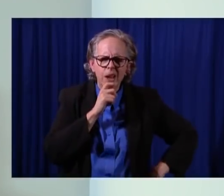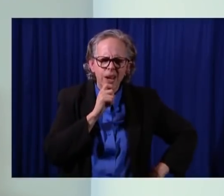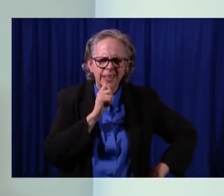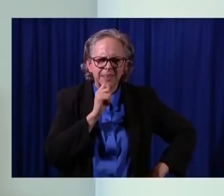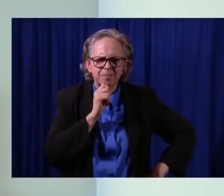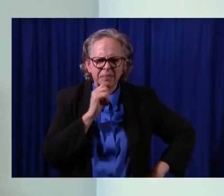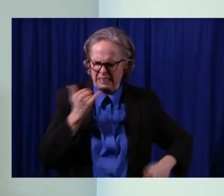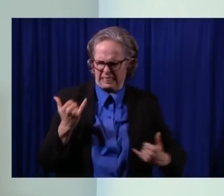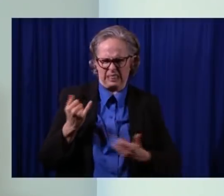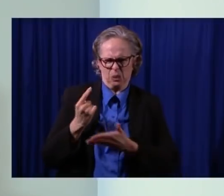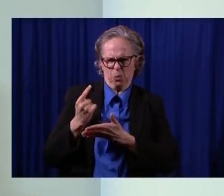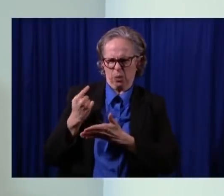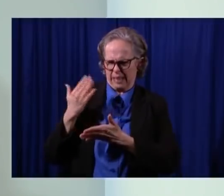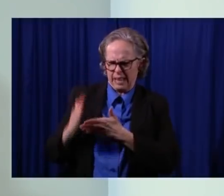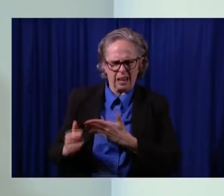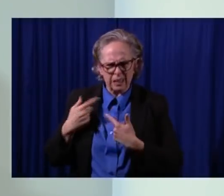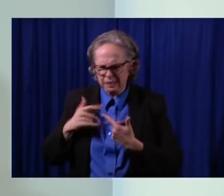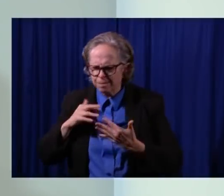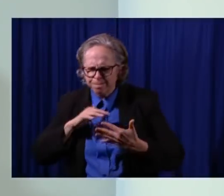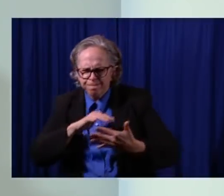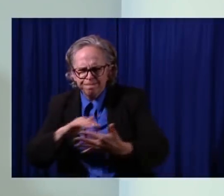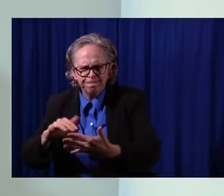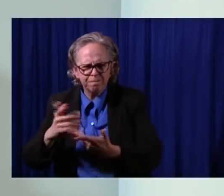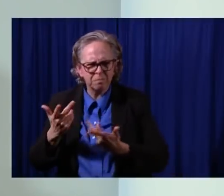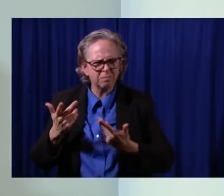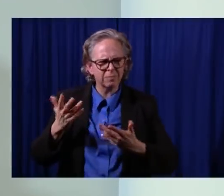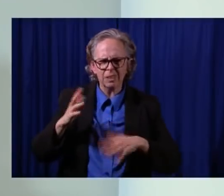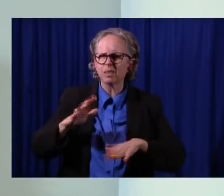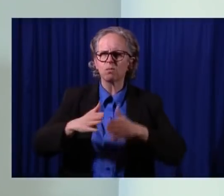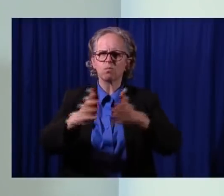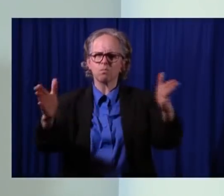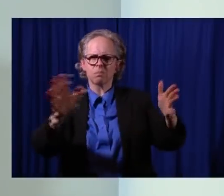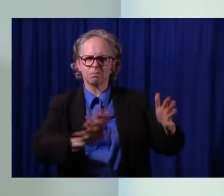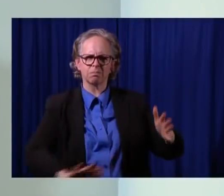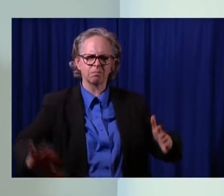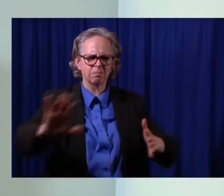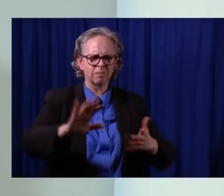AMY EDWARD . OKAY, GOVERNOR . THANK YOU GOVERNOR AND GOOD